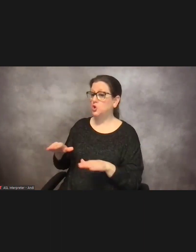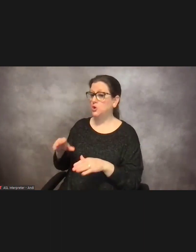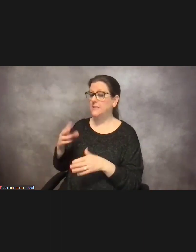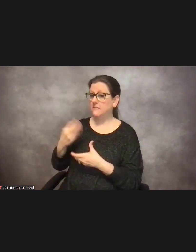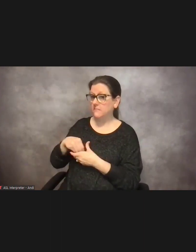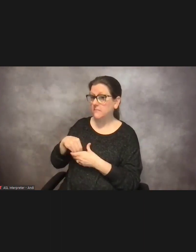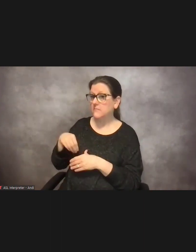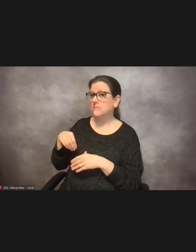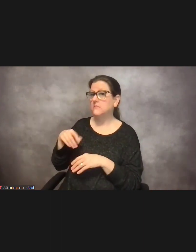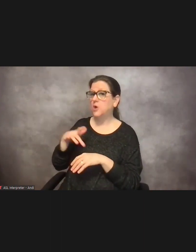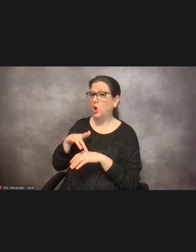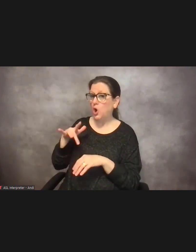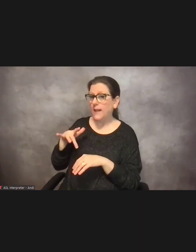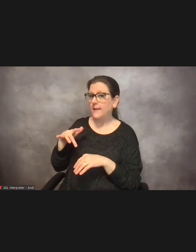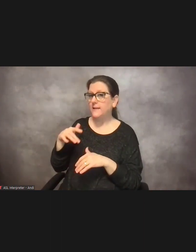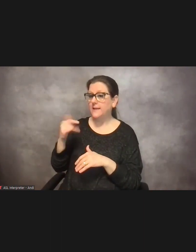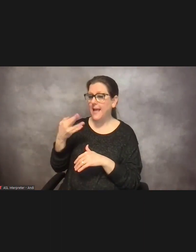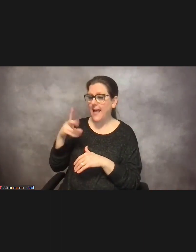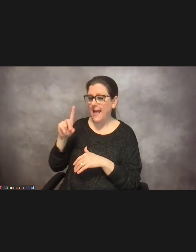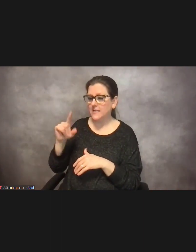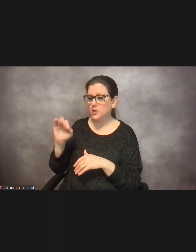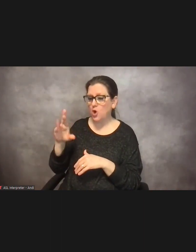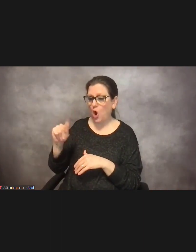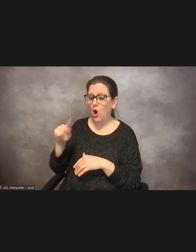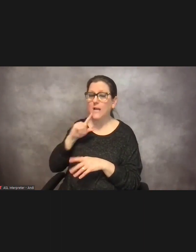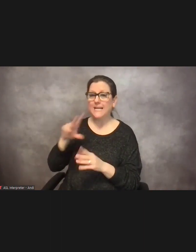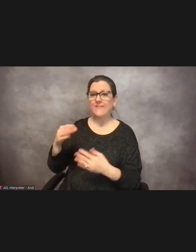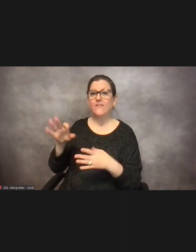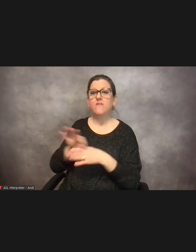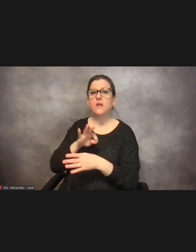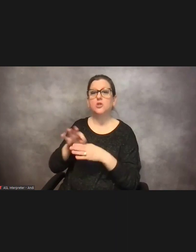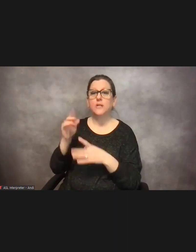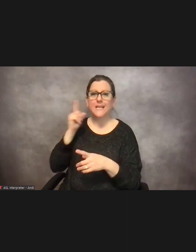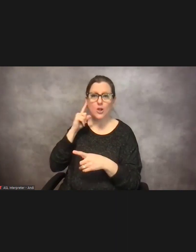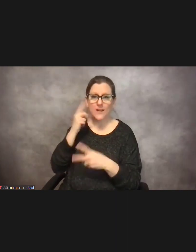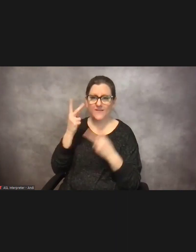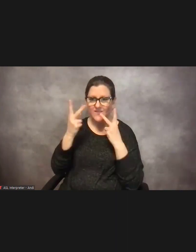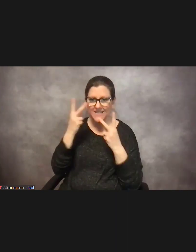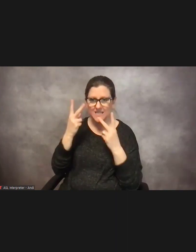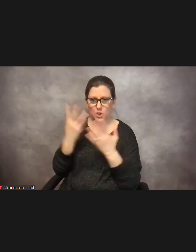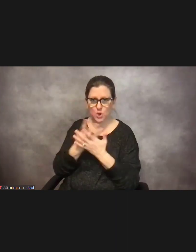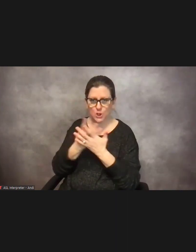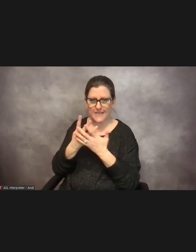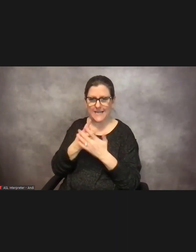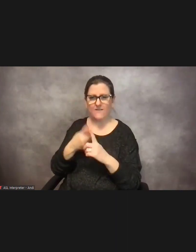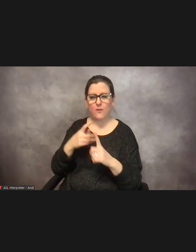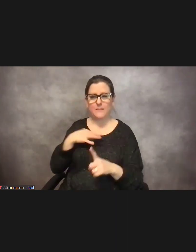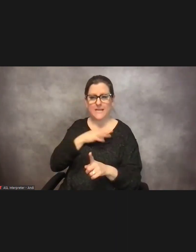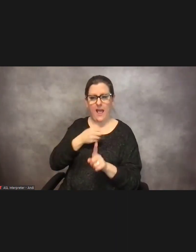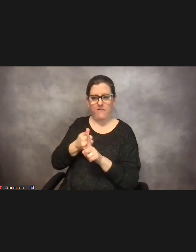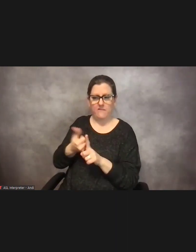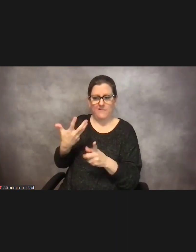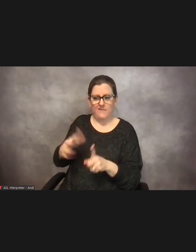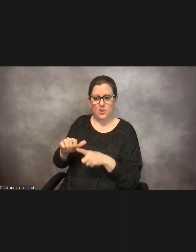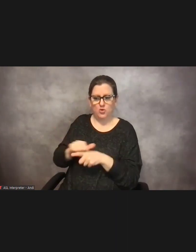Okay, Terry, children in Early Head Start, where I work, are given a functional vision and hearing screening by a trained staff member.